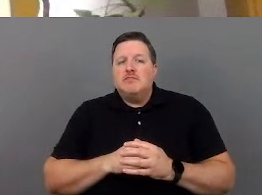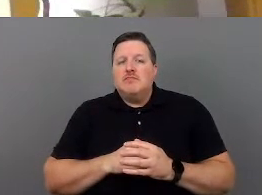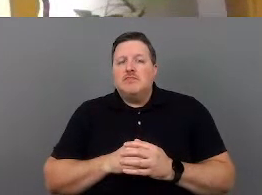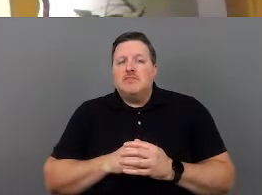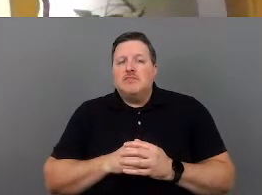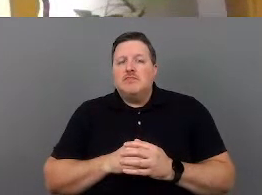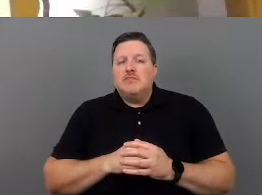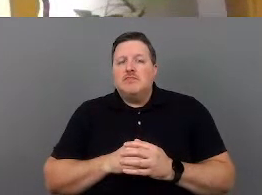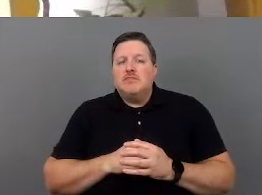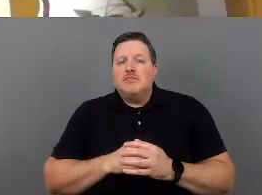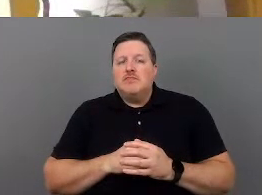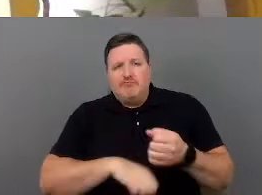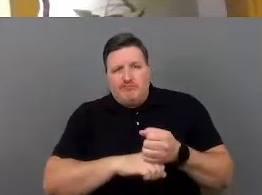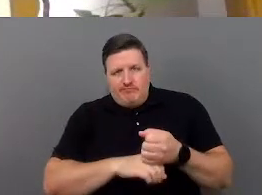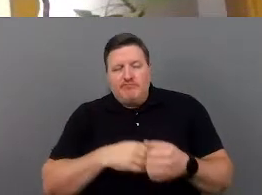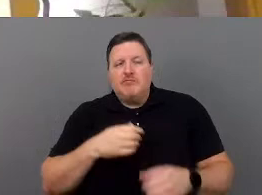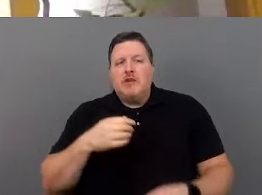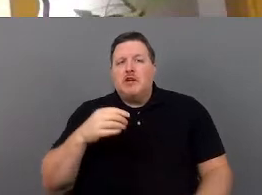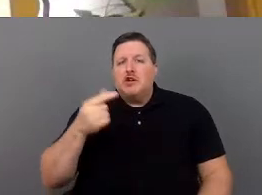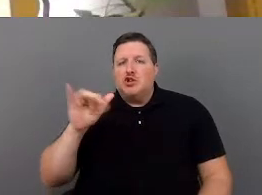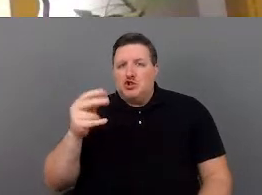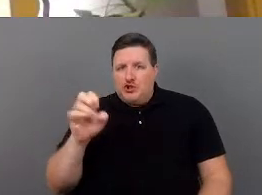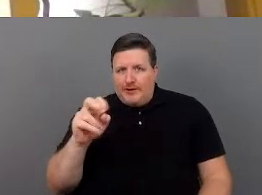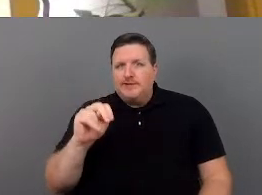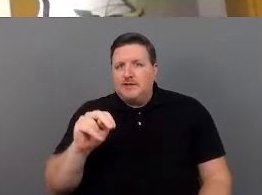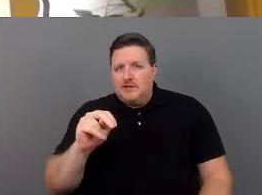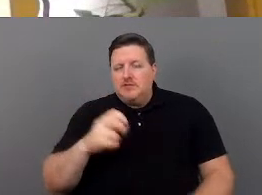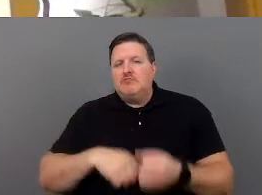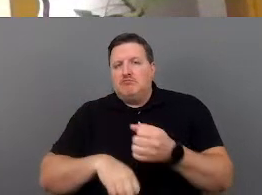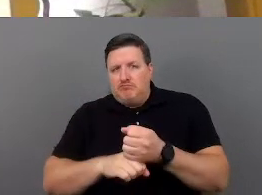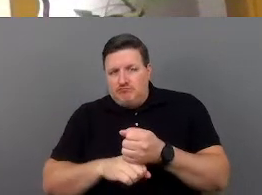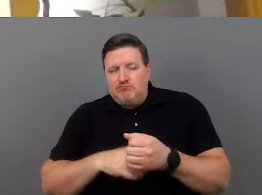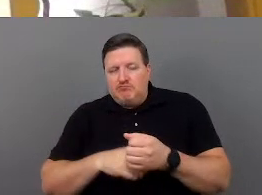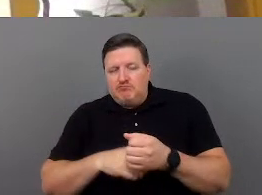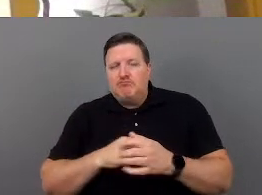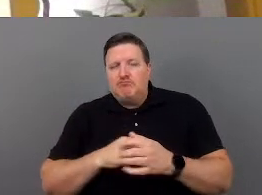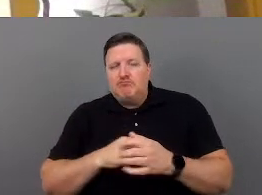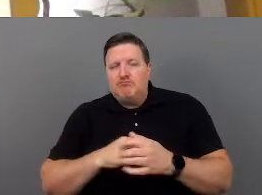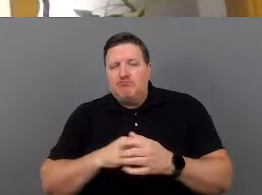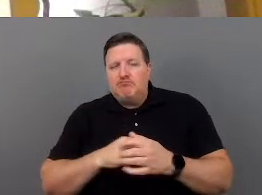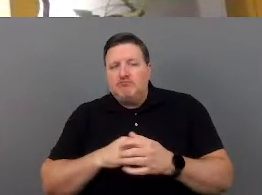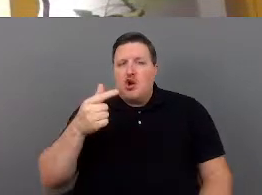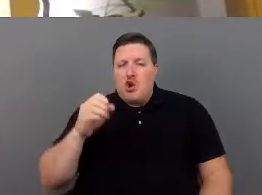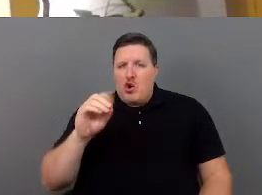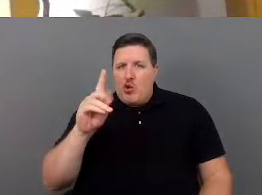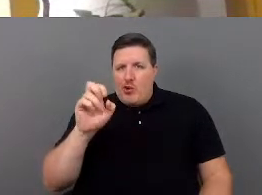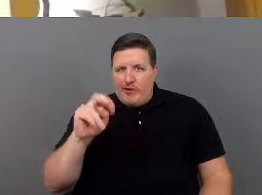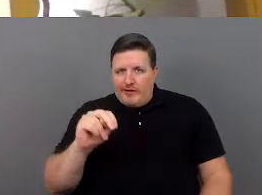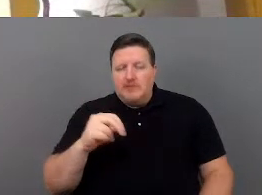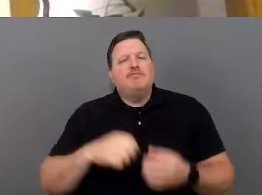≫ Clerk: COUNCIL MEMBER JOHNSON. ≫ COUNCIL MEMBER JOHNSON: AYE. ≫ Clerk: COUNCIL MEMBER GORDON. ≫ COUNCIL MEMBER GORDON: AYE. ≫ Clerk: COUNCIL MEMBER CANO. [ NO RESPONSE HEARD ]